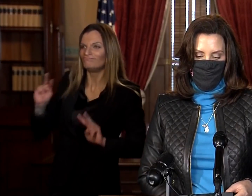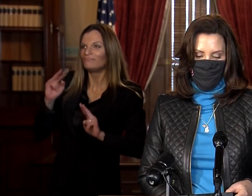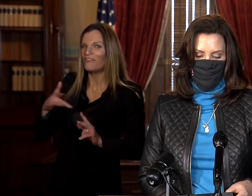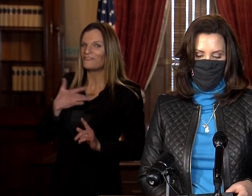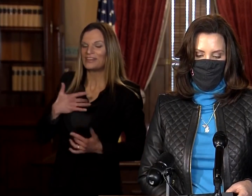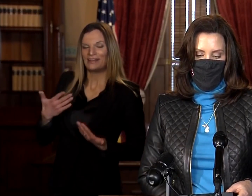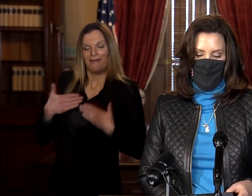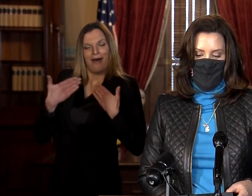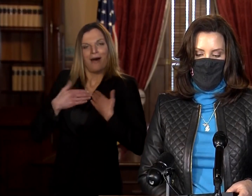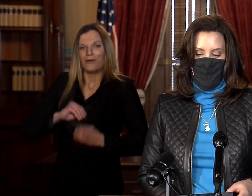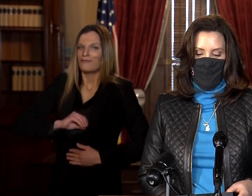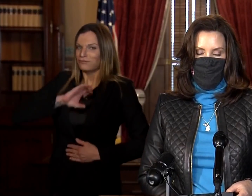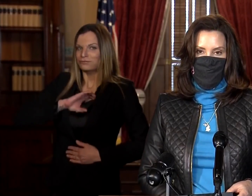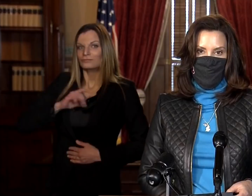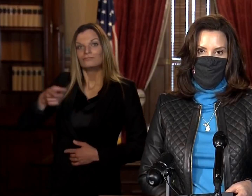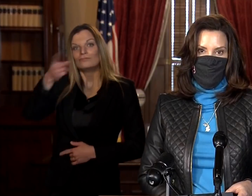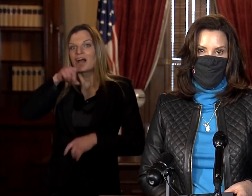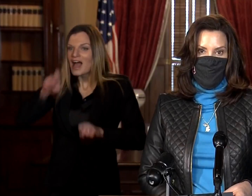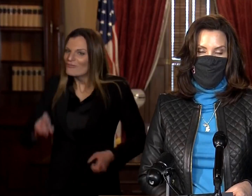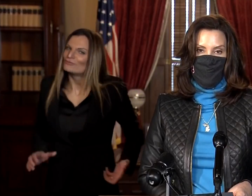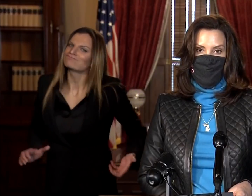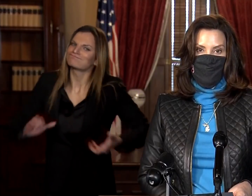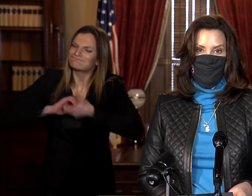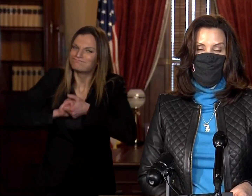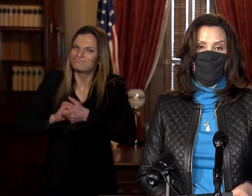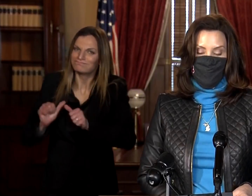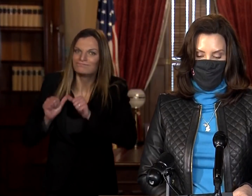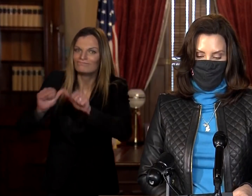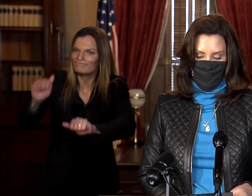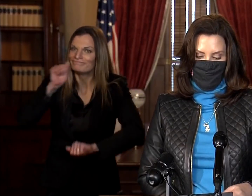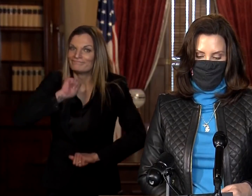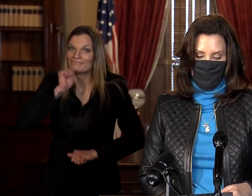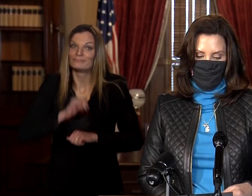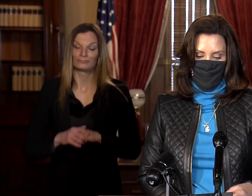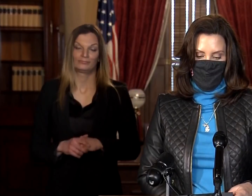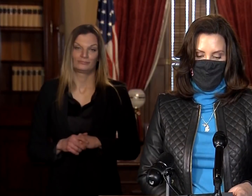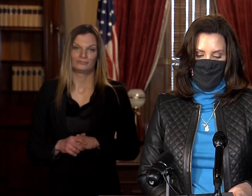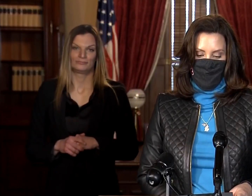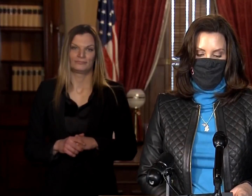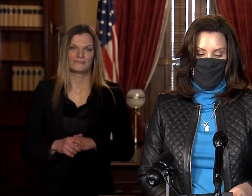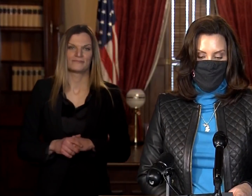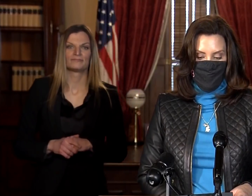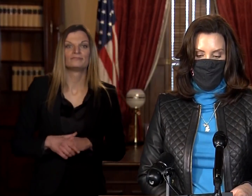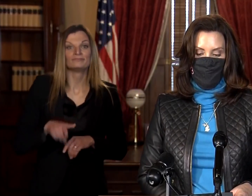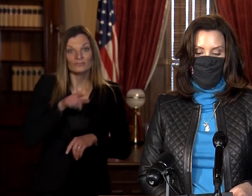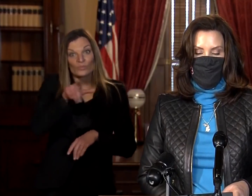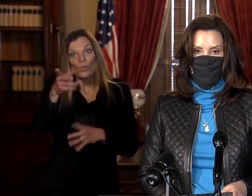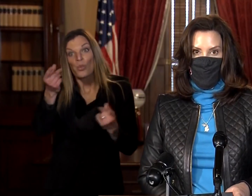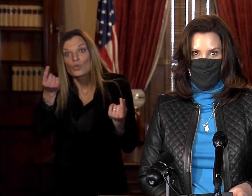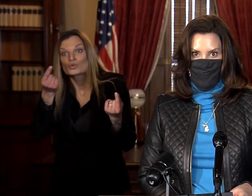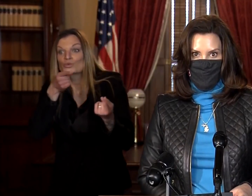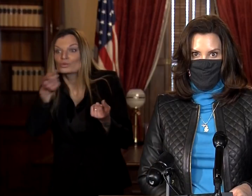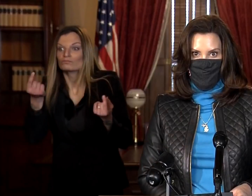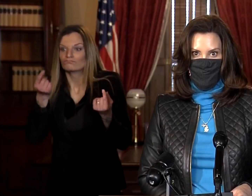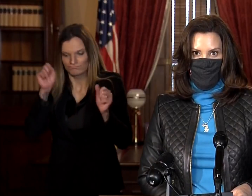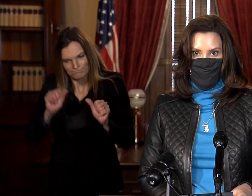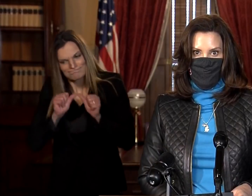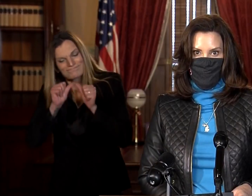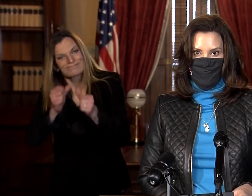We can make sure that that’s the case if we all do our part and case if we all do our part and work together. work together. All Michiganders have a role to